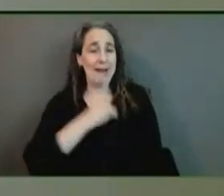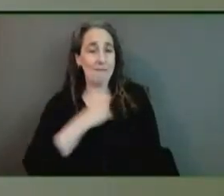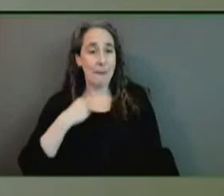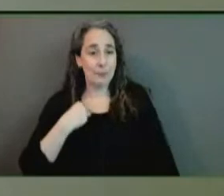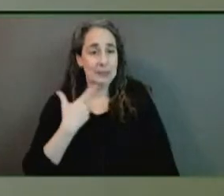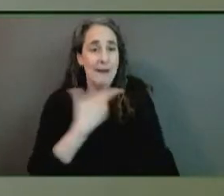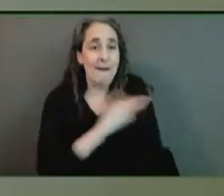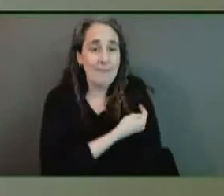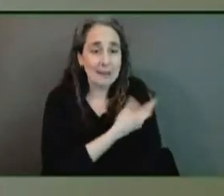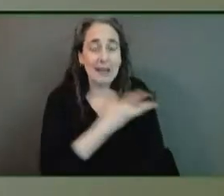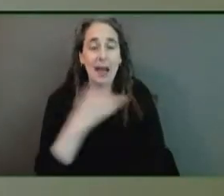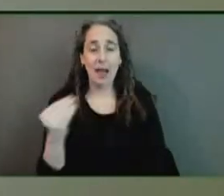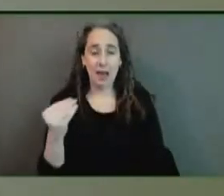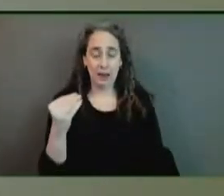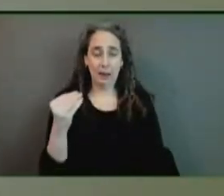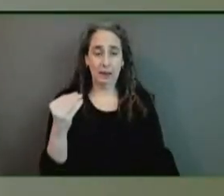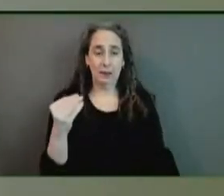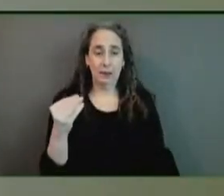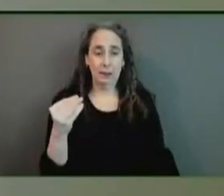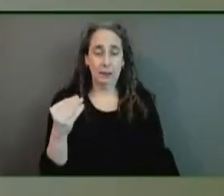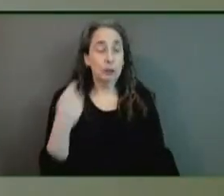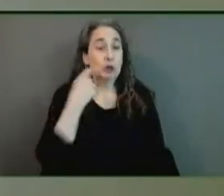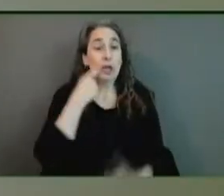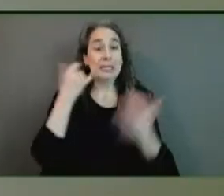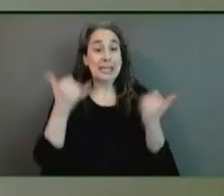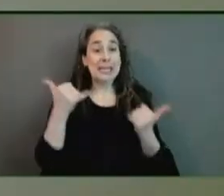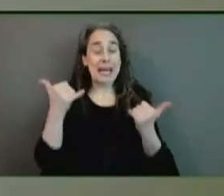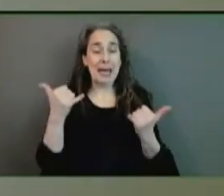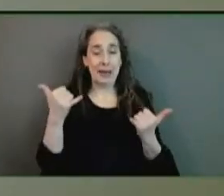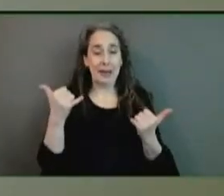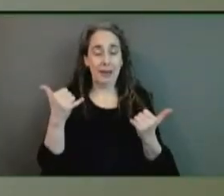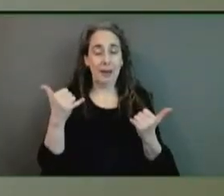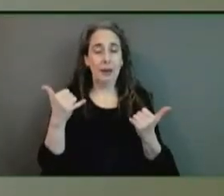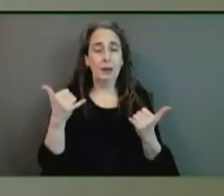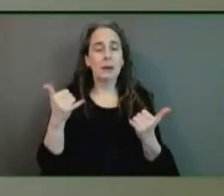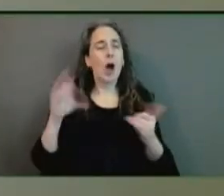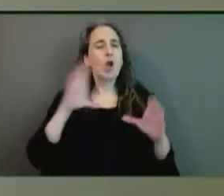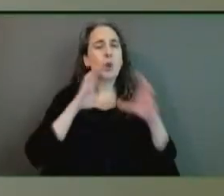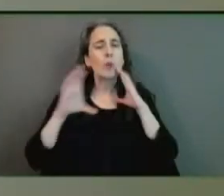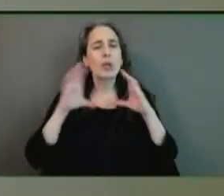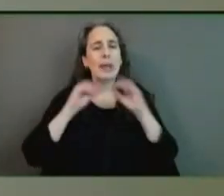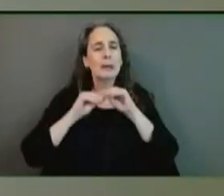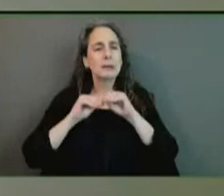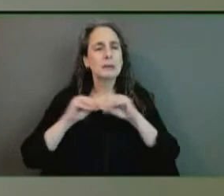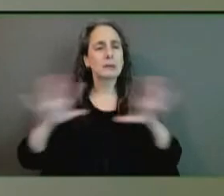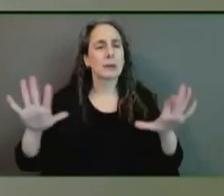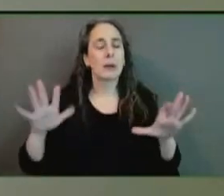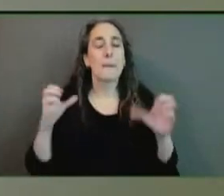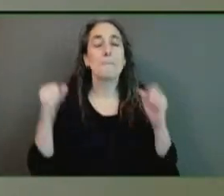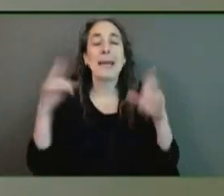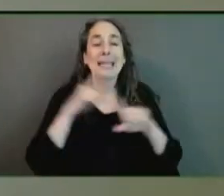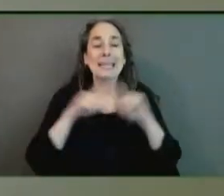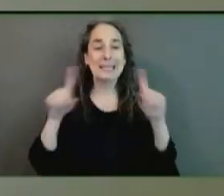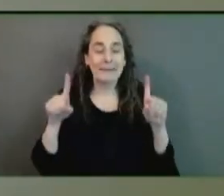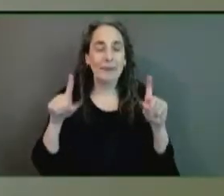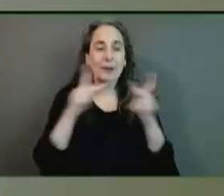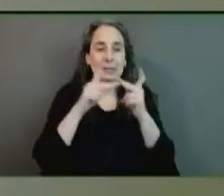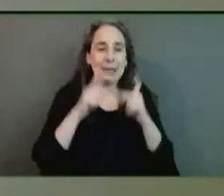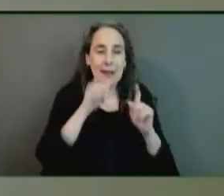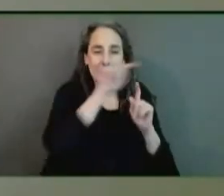get our staff members vaccinated and we just just today we put